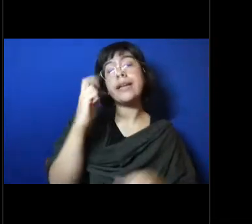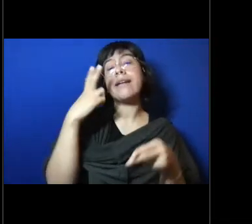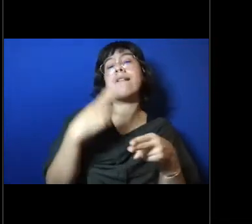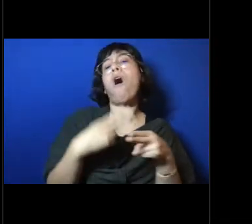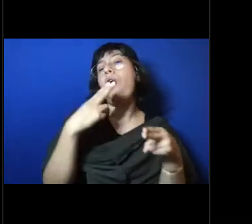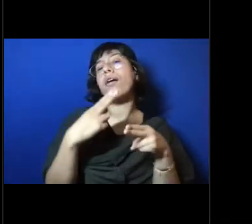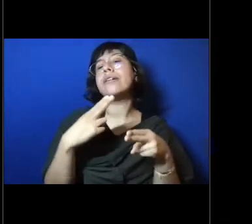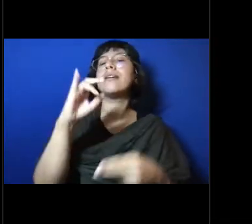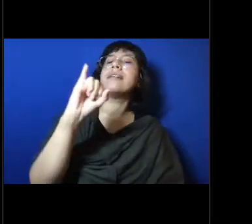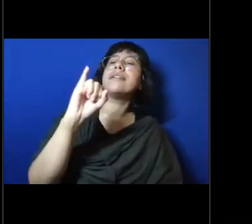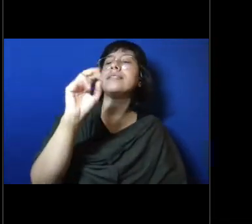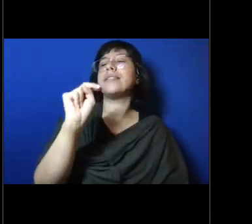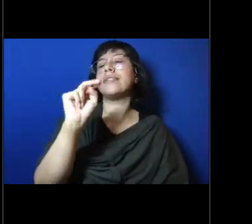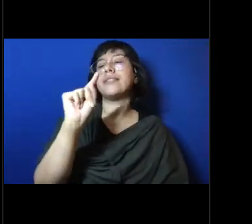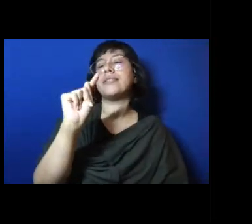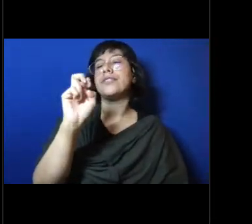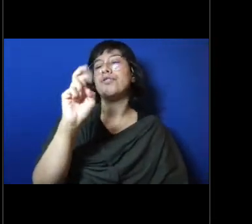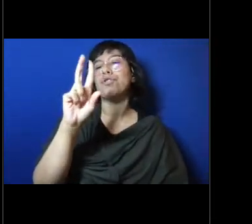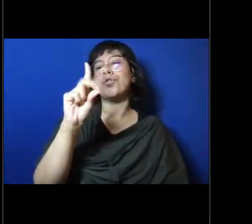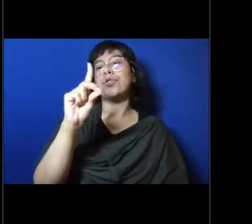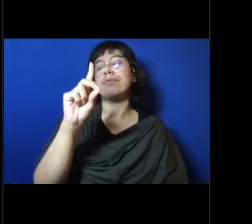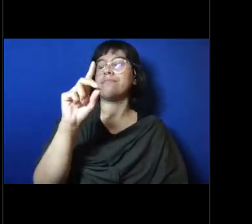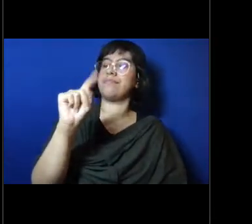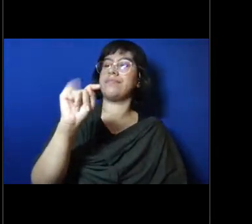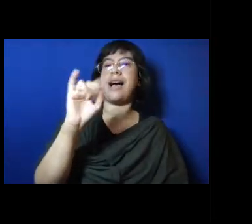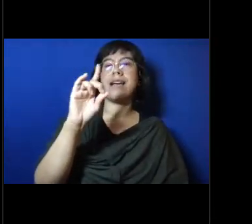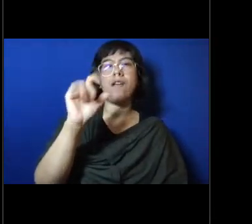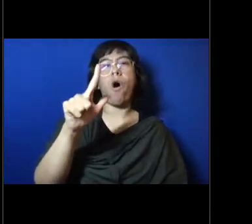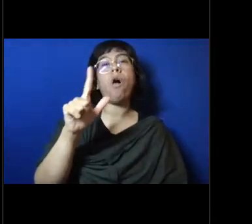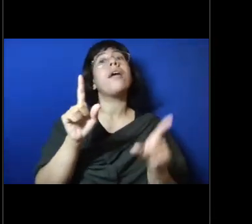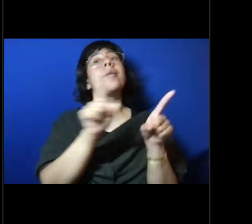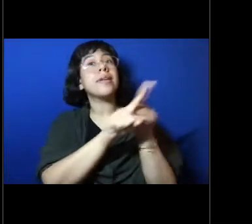which means that when the tide is out they're actually out of the water,